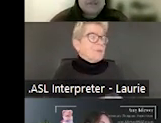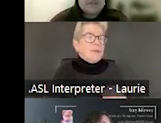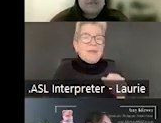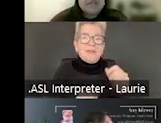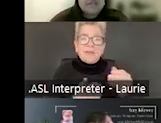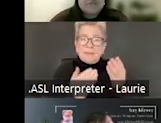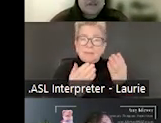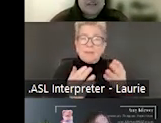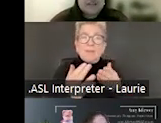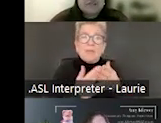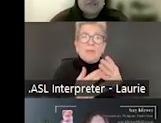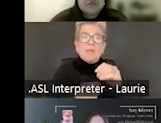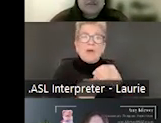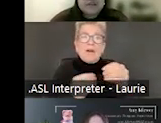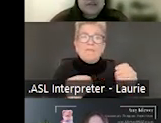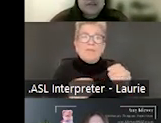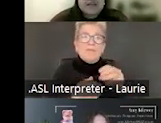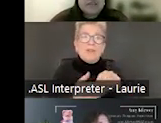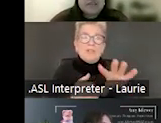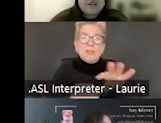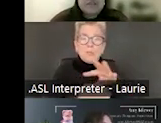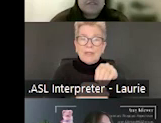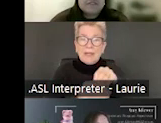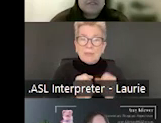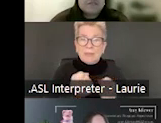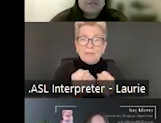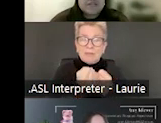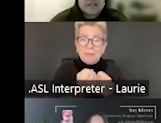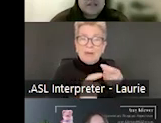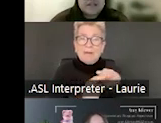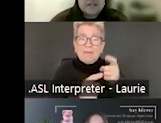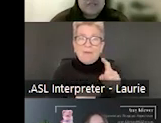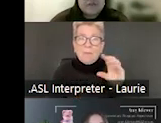of Student Engagement and Support at the Office of Superintendent of